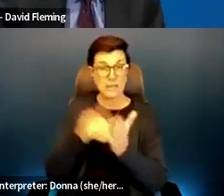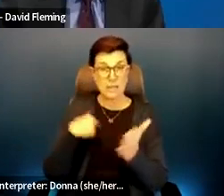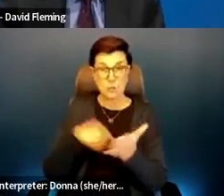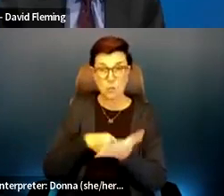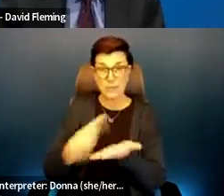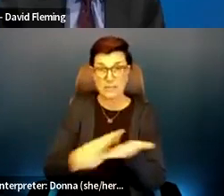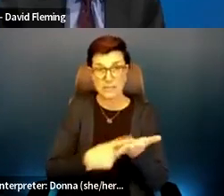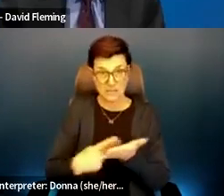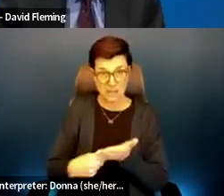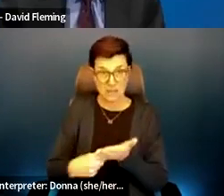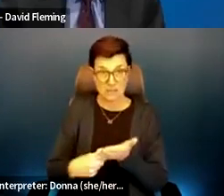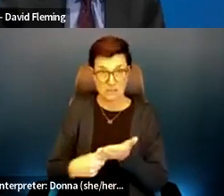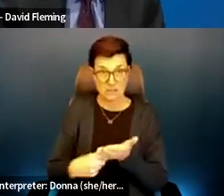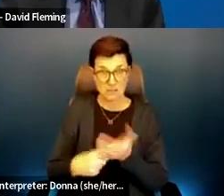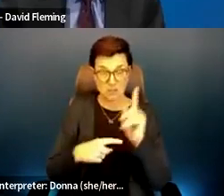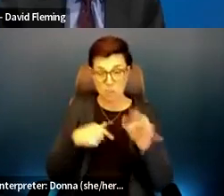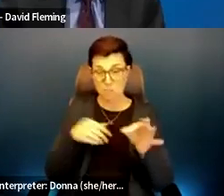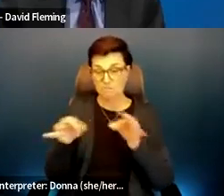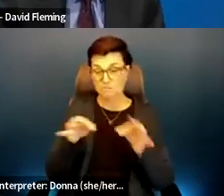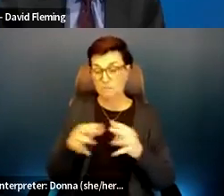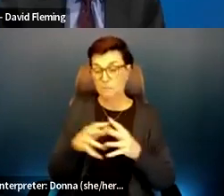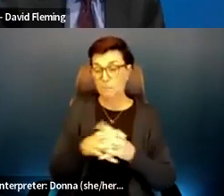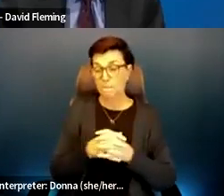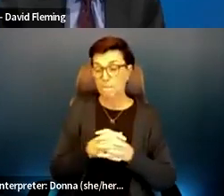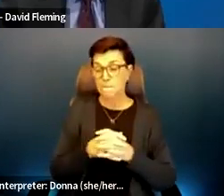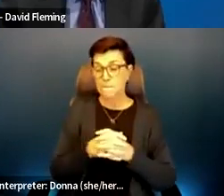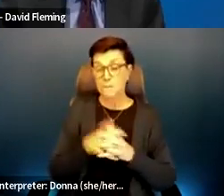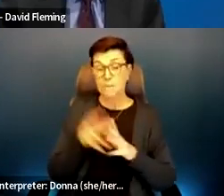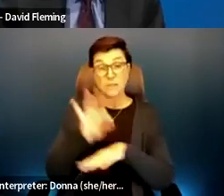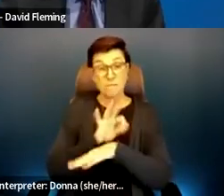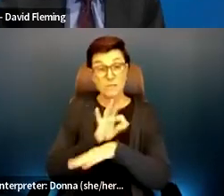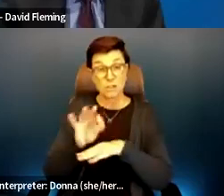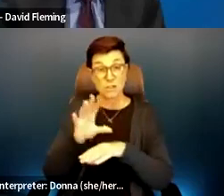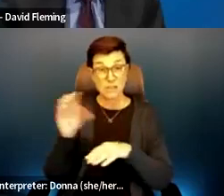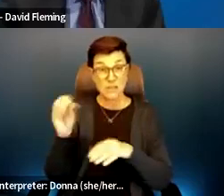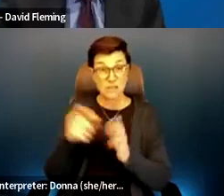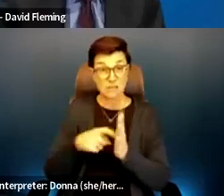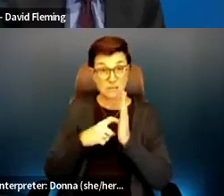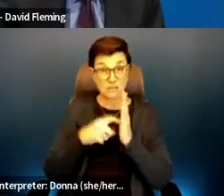of the functions and scope within the new National Center is really